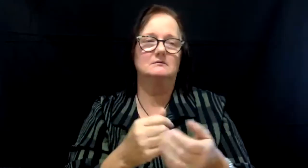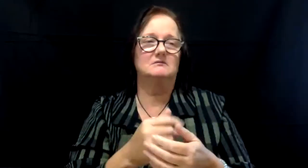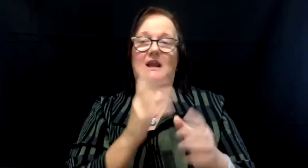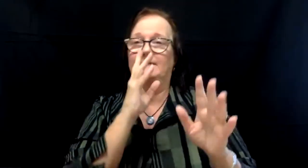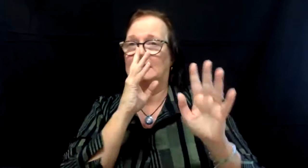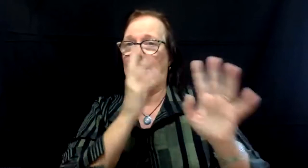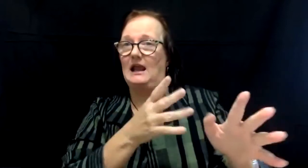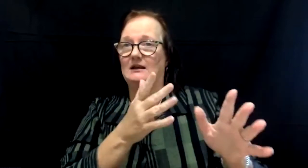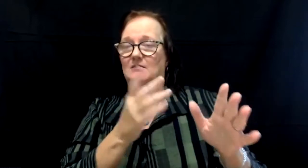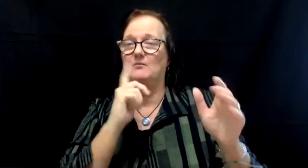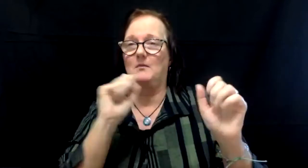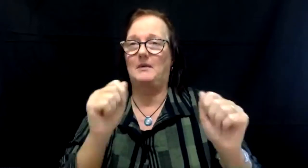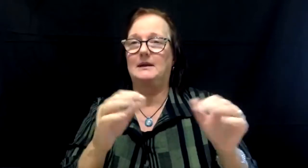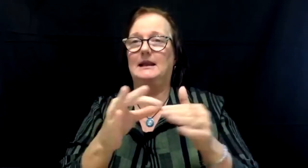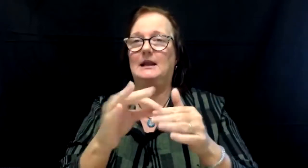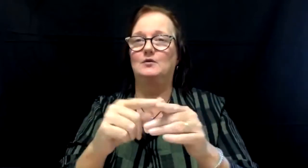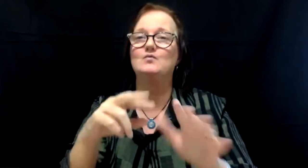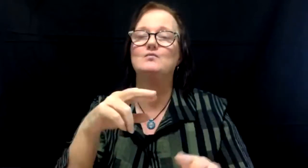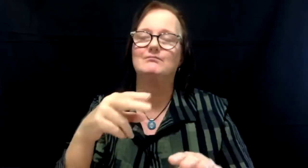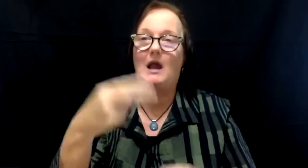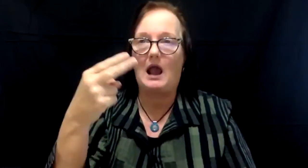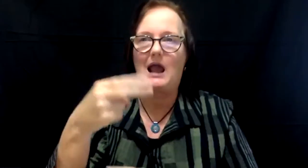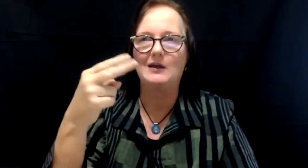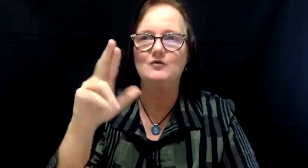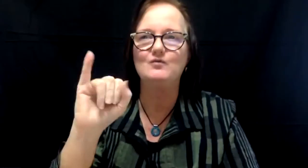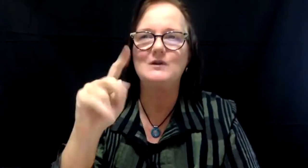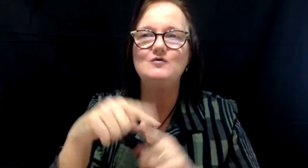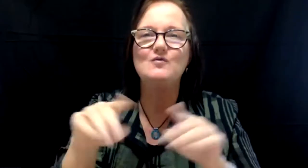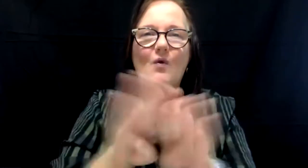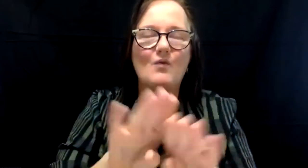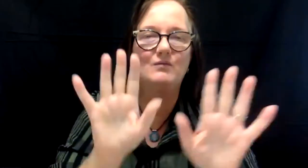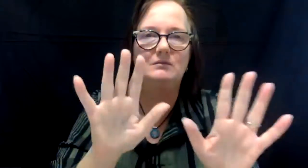If these services and schools are neglected, then that will lead to a high risk of closing.